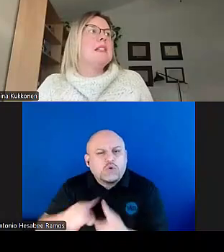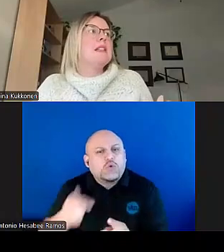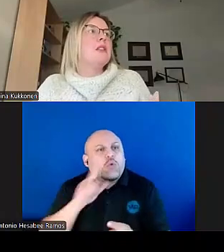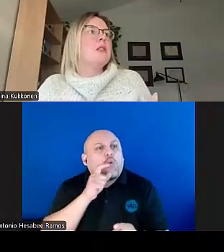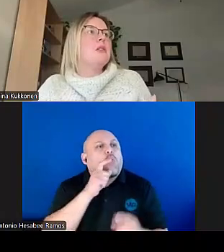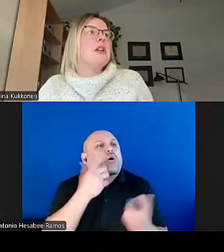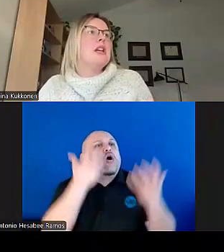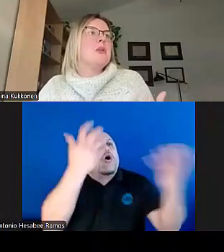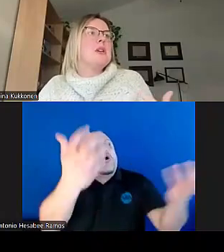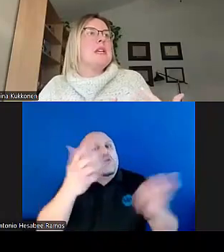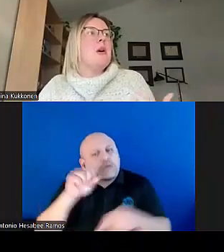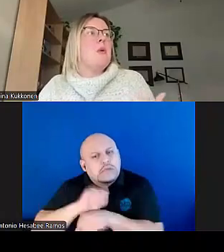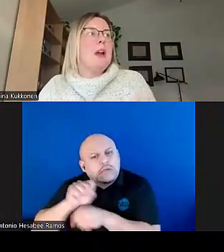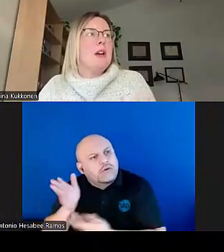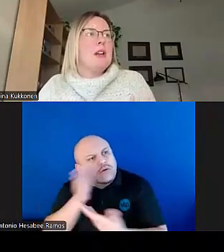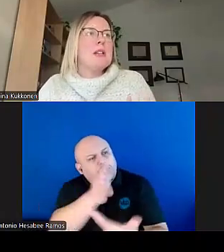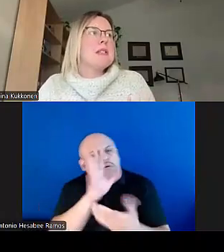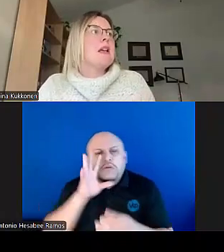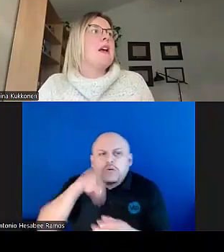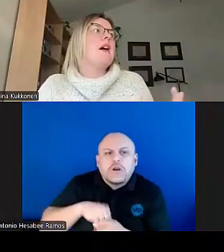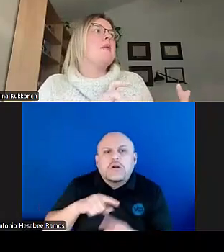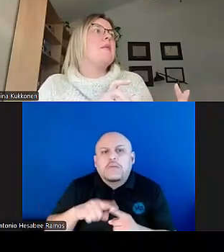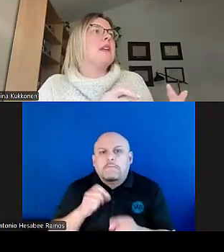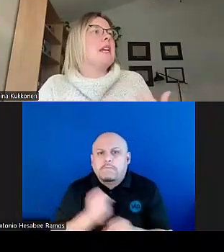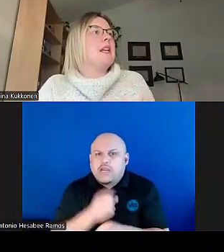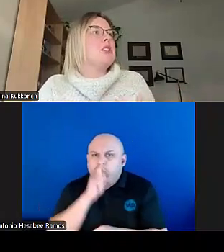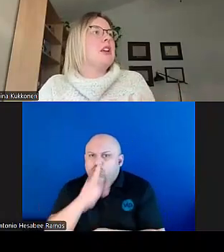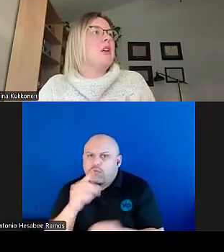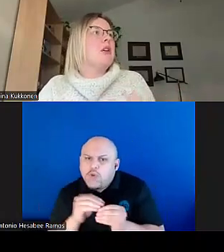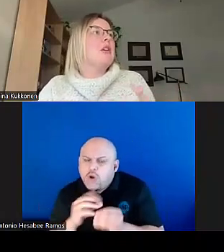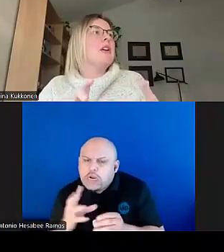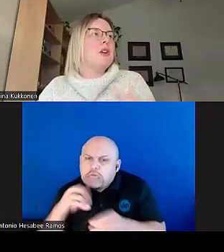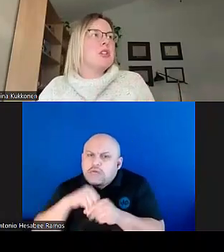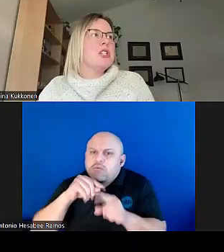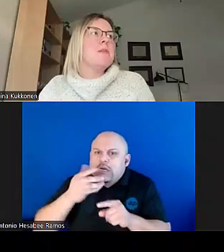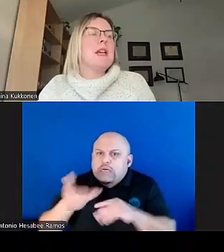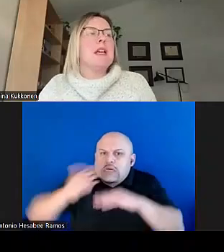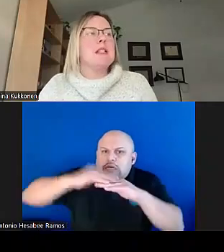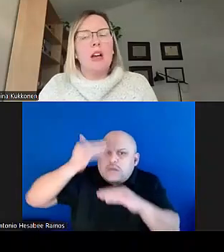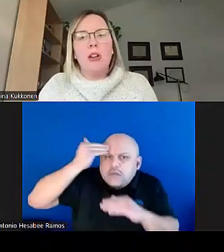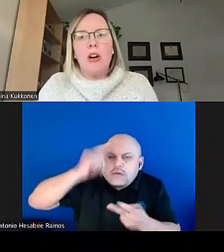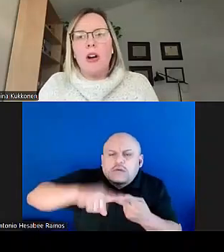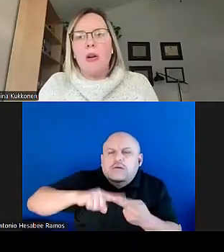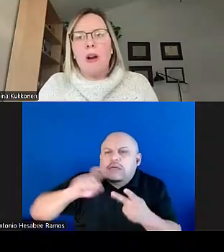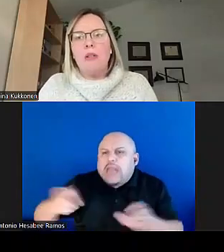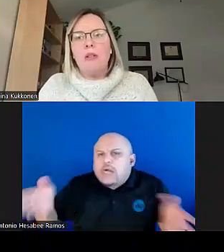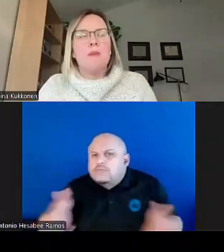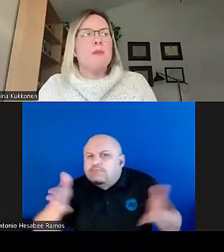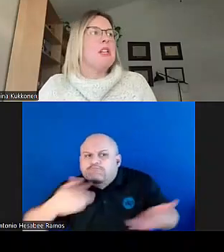these include increasing awareness, engaging or encouraging debate and dialogue around different